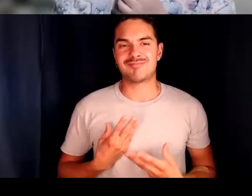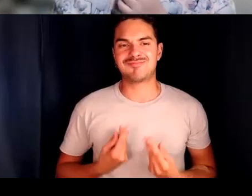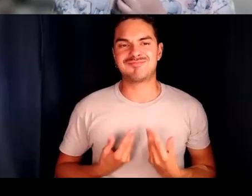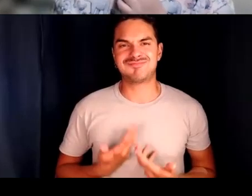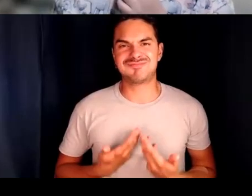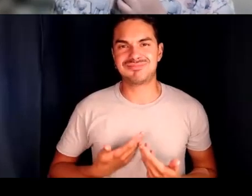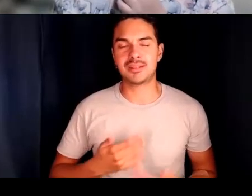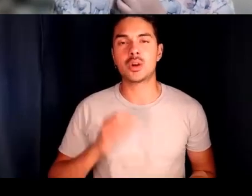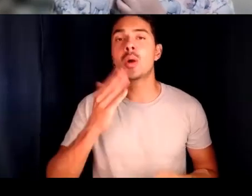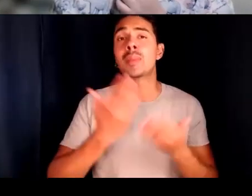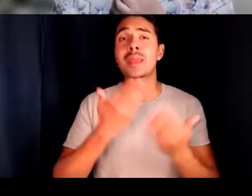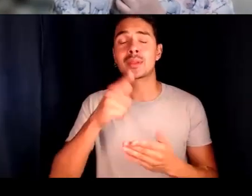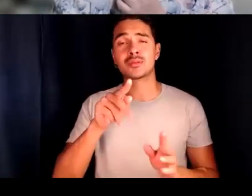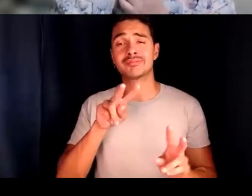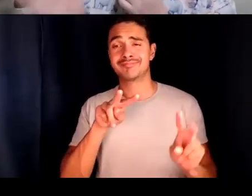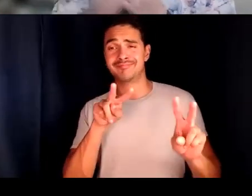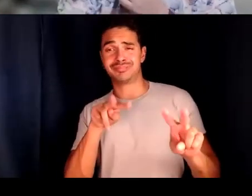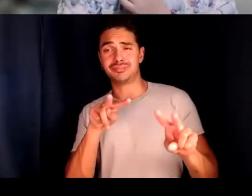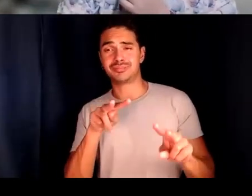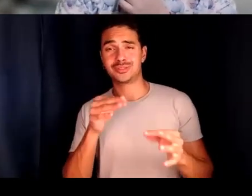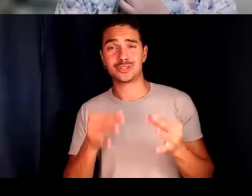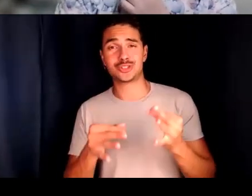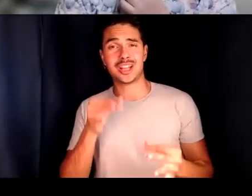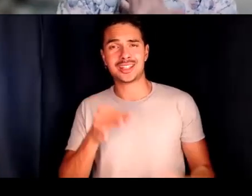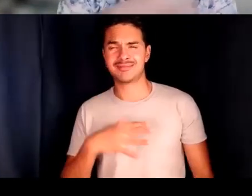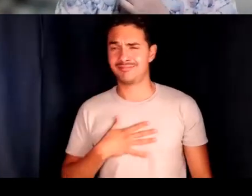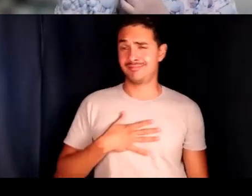And just noticing those reactions as they come up, you don't have them in the chat,